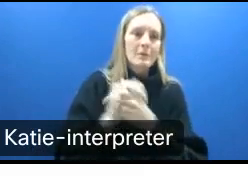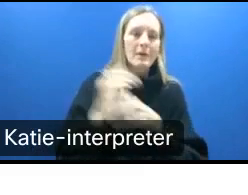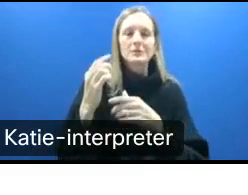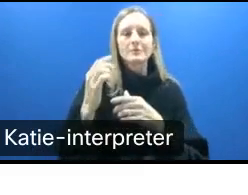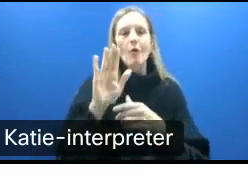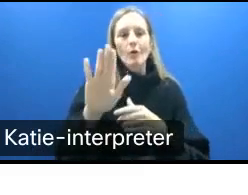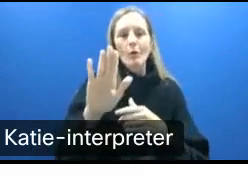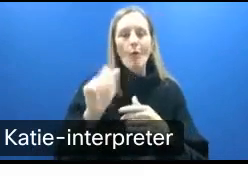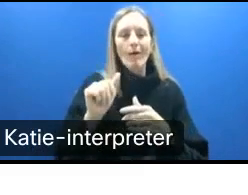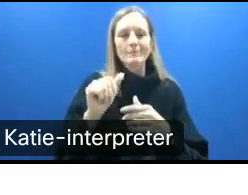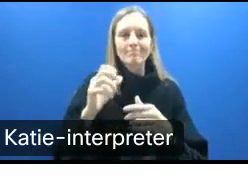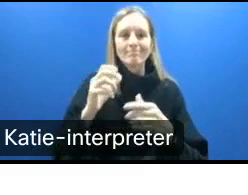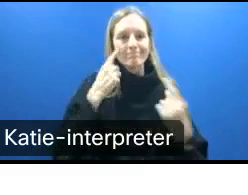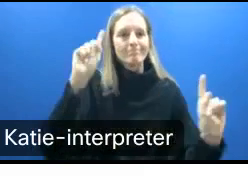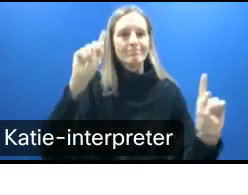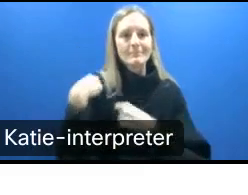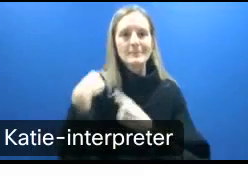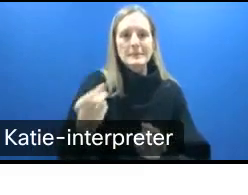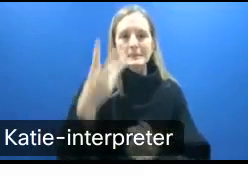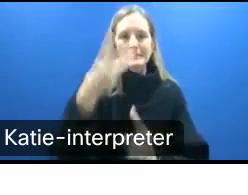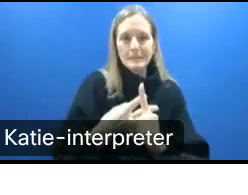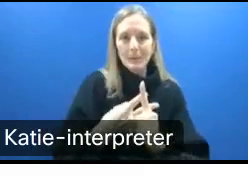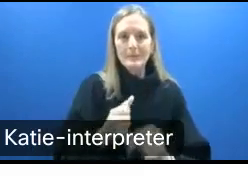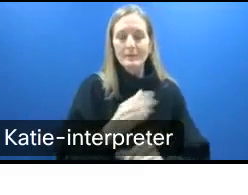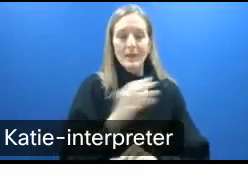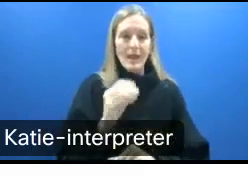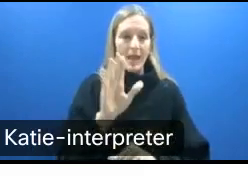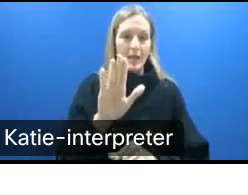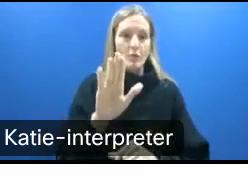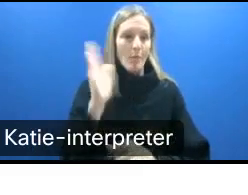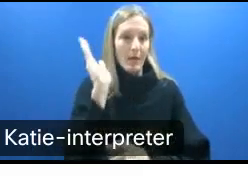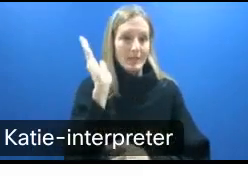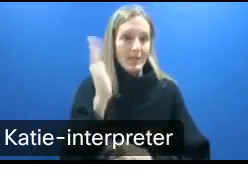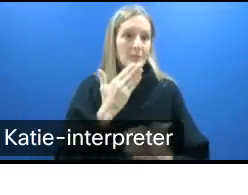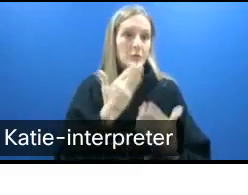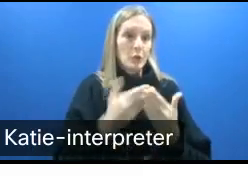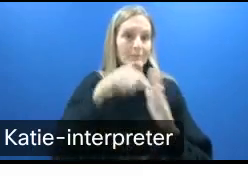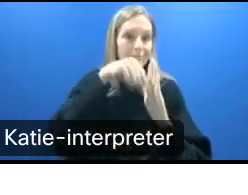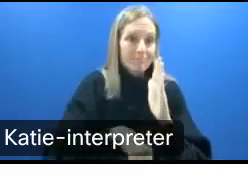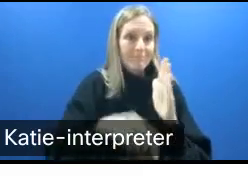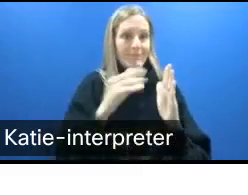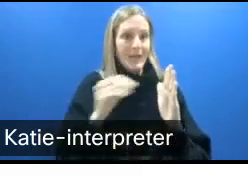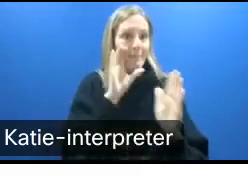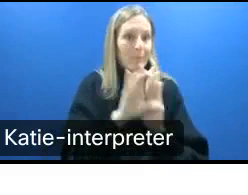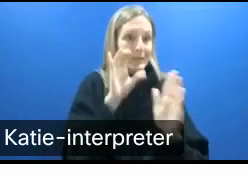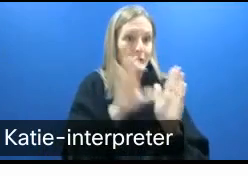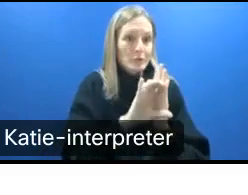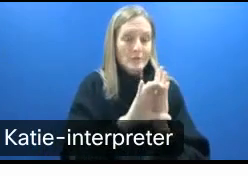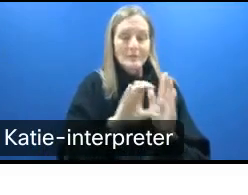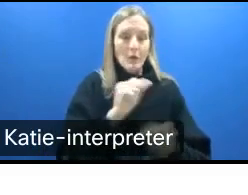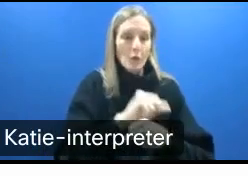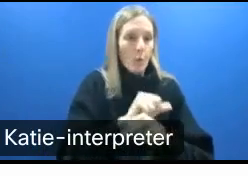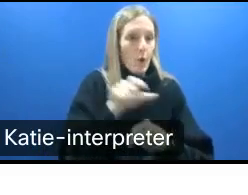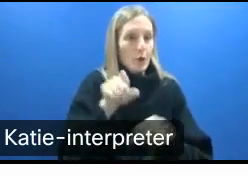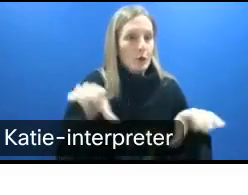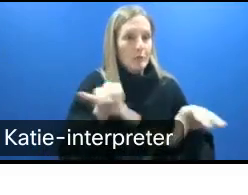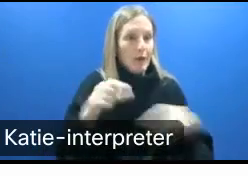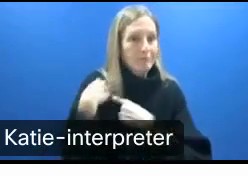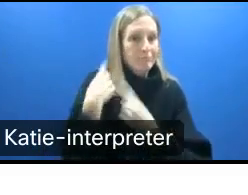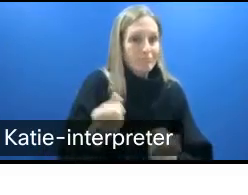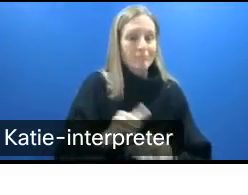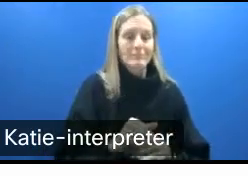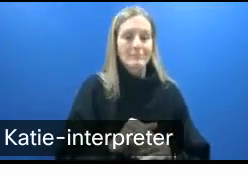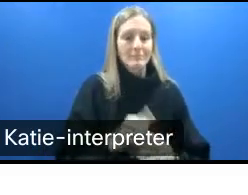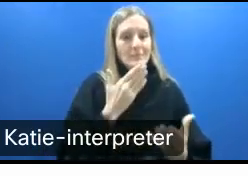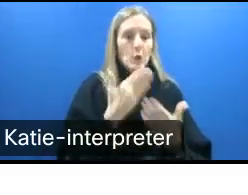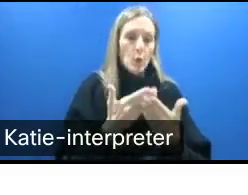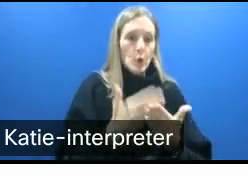And, and see your presentation, which is not just extensive, but beautiful color pictures of the work that was done and mainly the good things that are going on. And that got some help in this video.